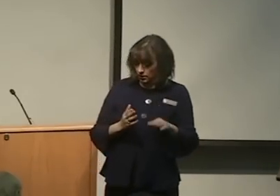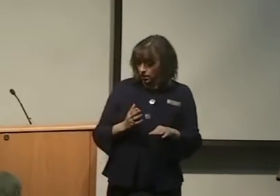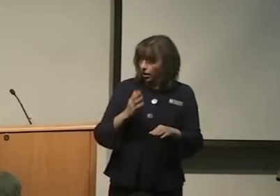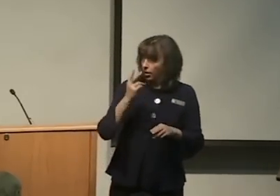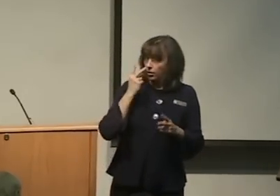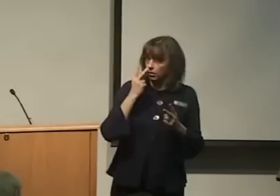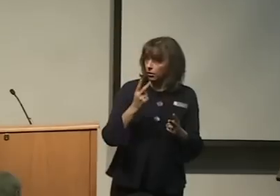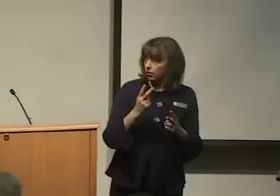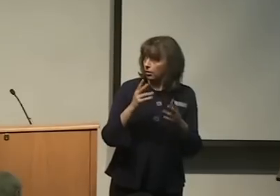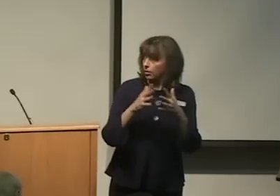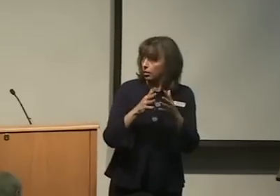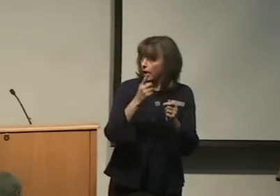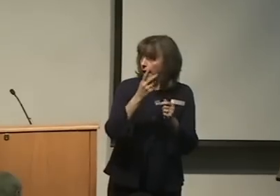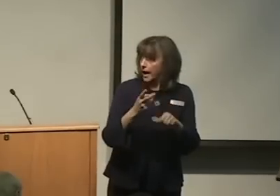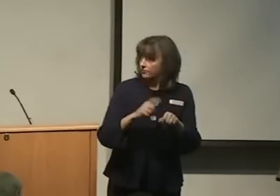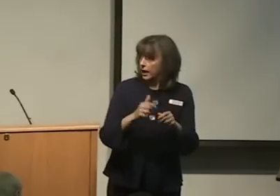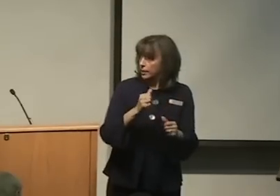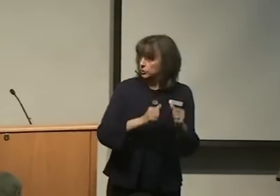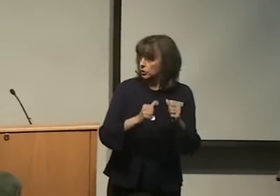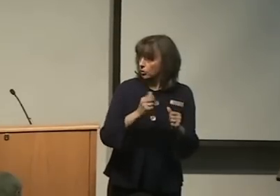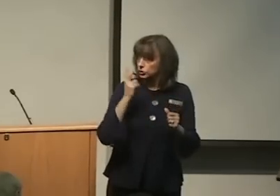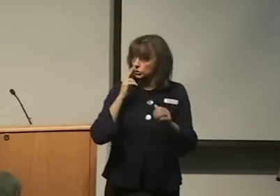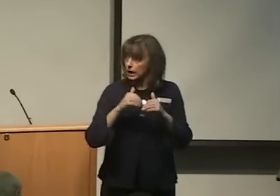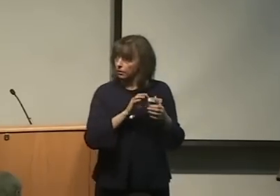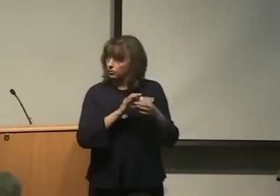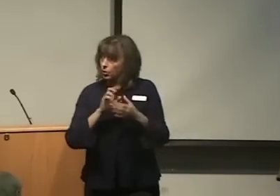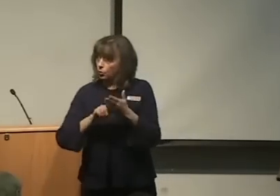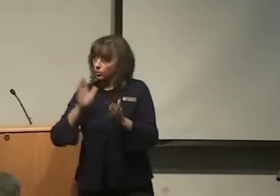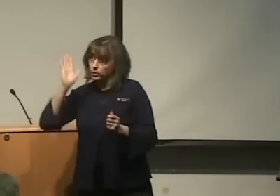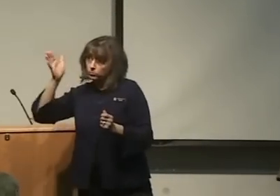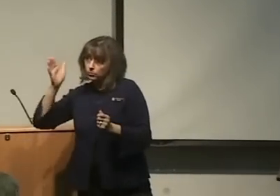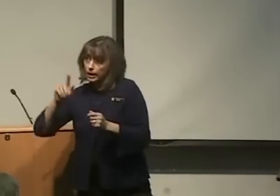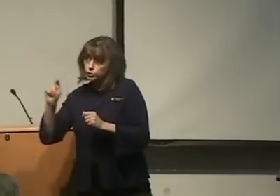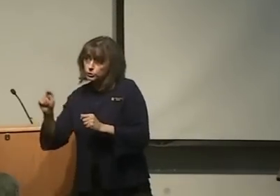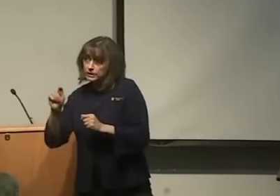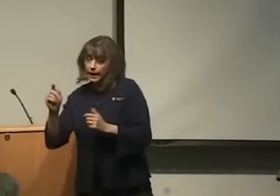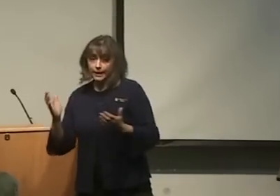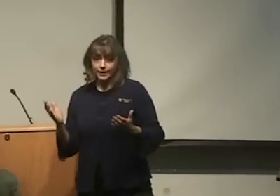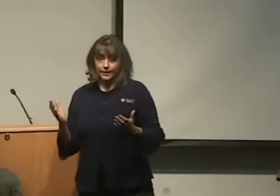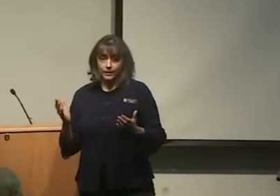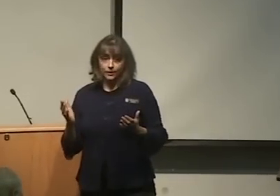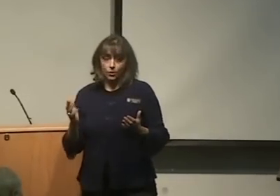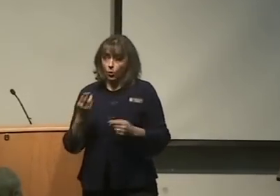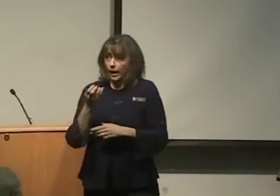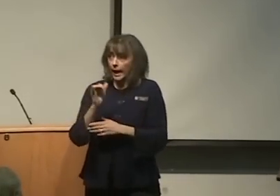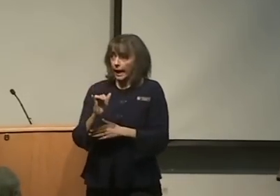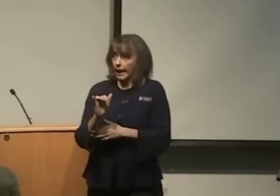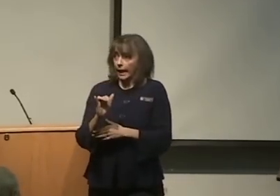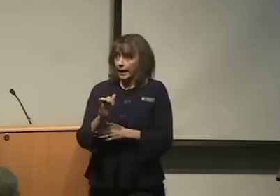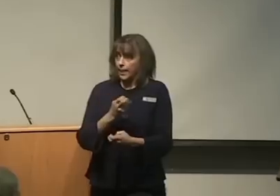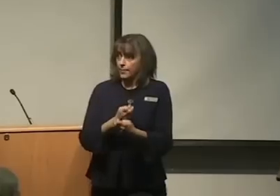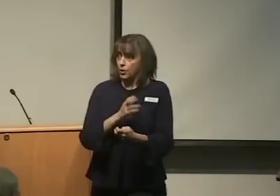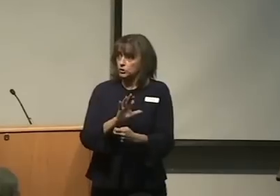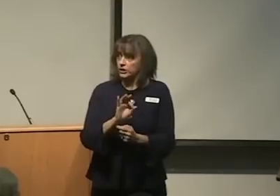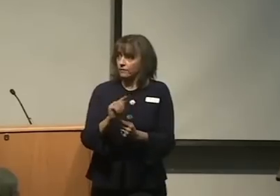Or, hey, what are the bones of your foot. I'm at a football game, it's okay. Recall is good. You'll learn more if you actually have to recall